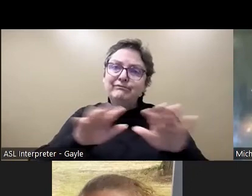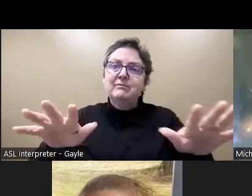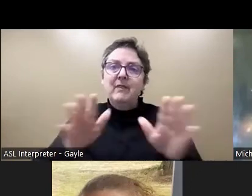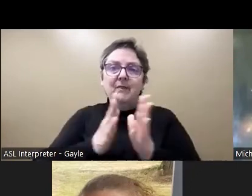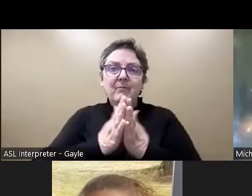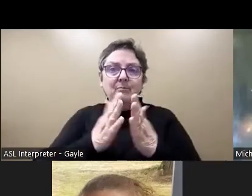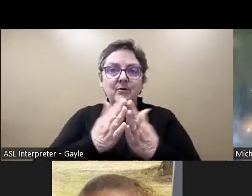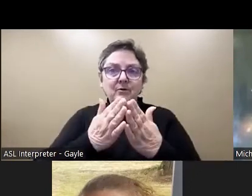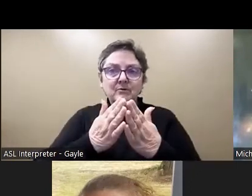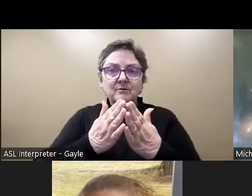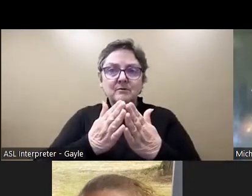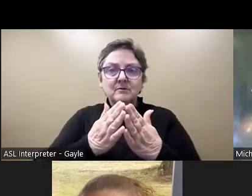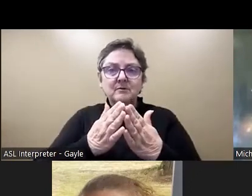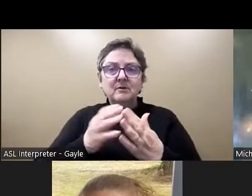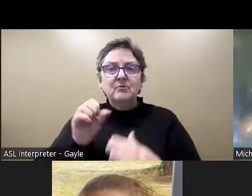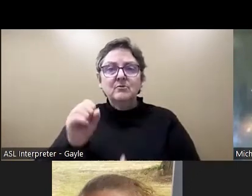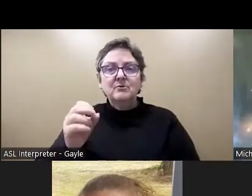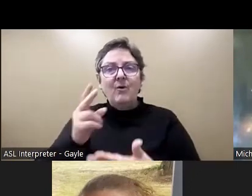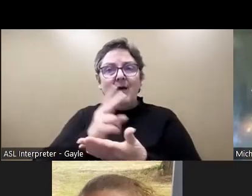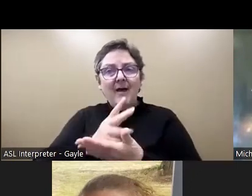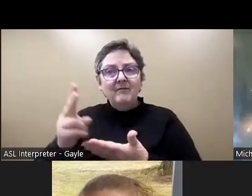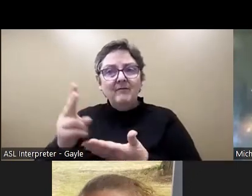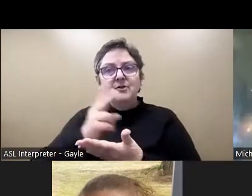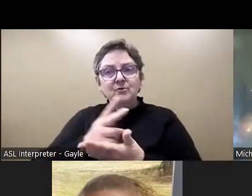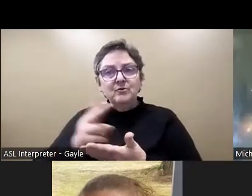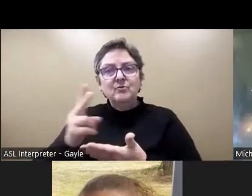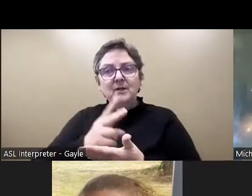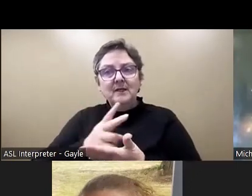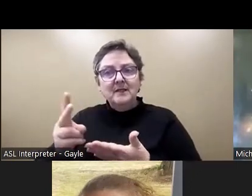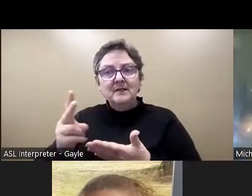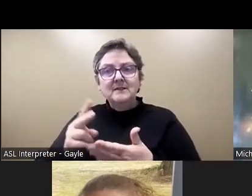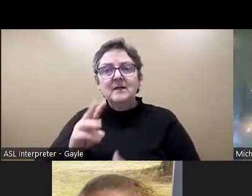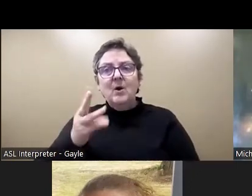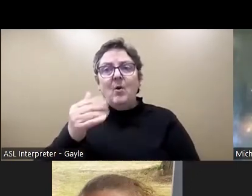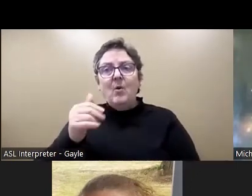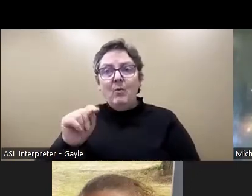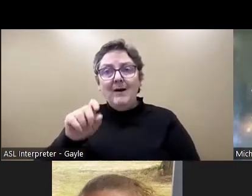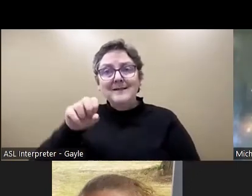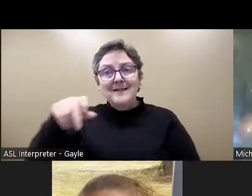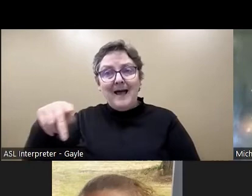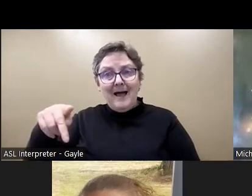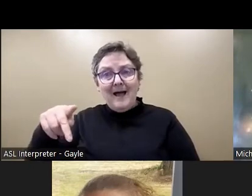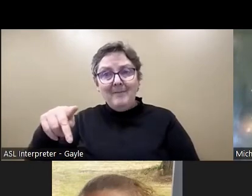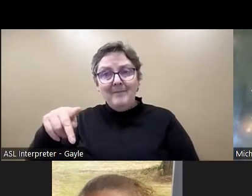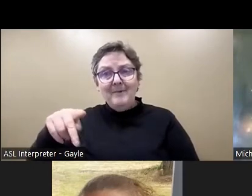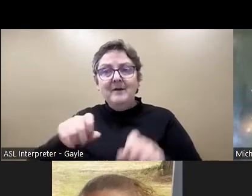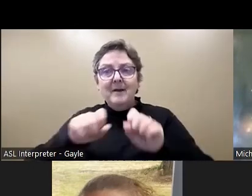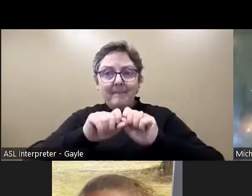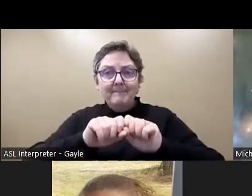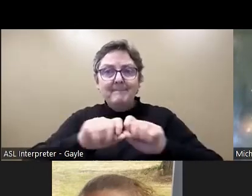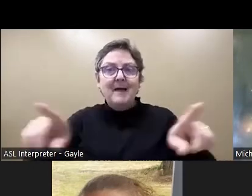Every two weeks attached to WhatsApp message that they were then able to pull into their local reading